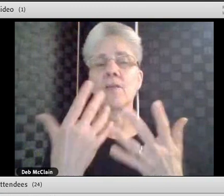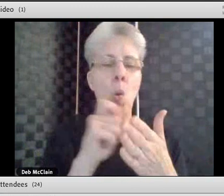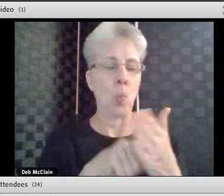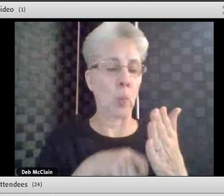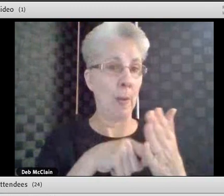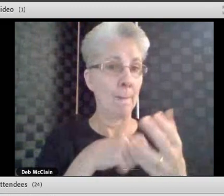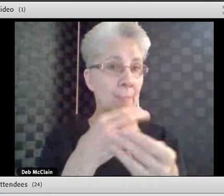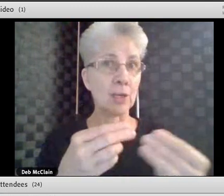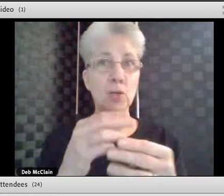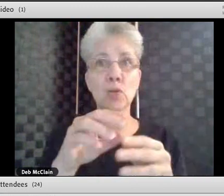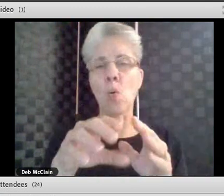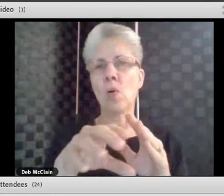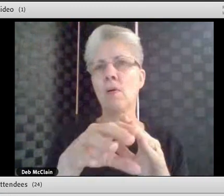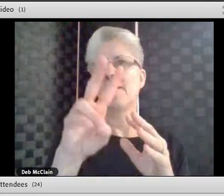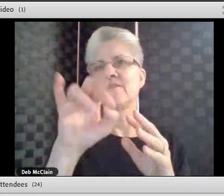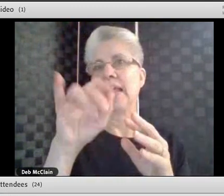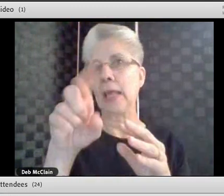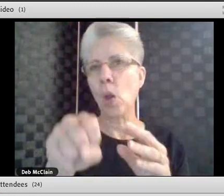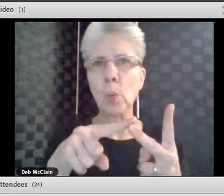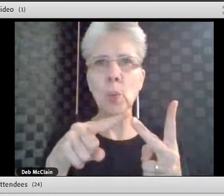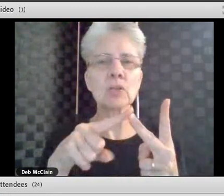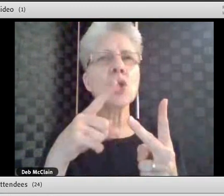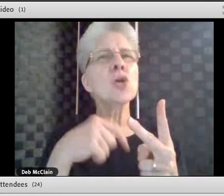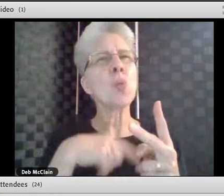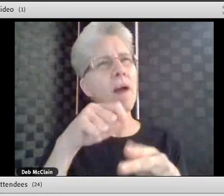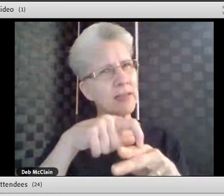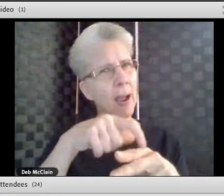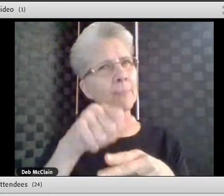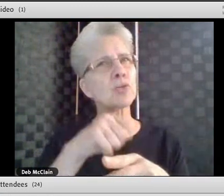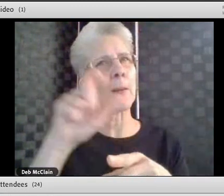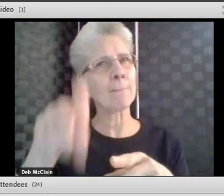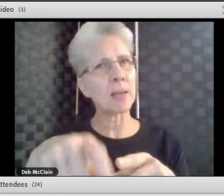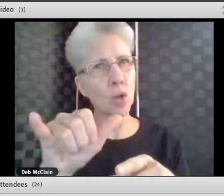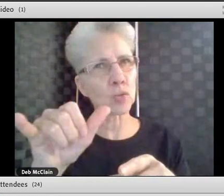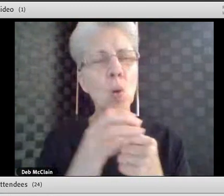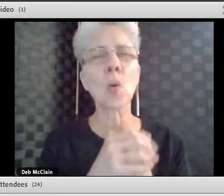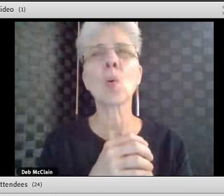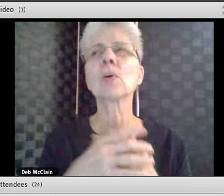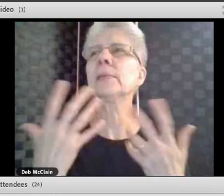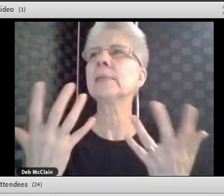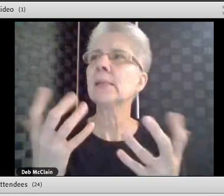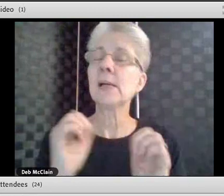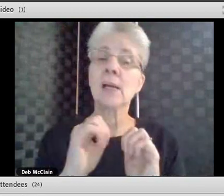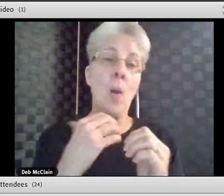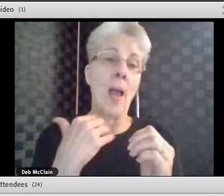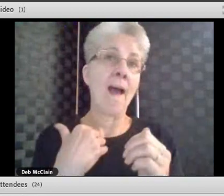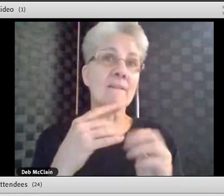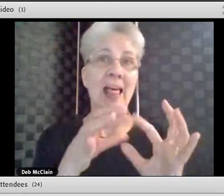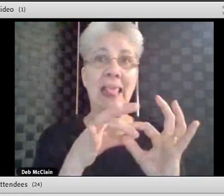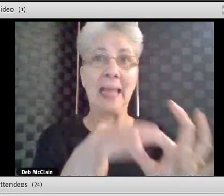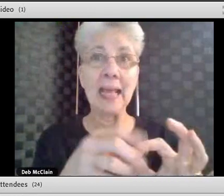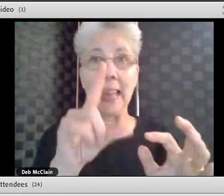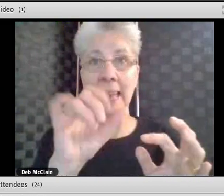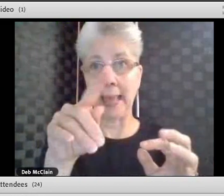Are you going to have written materials? Are you going to have videos? You need that time to train, as well, so, you know,